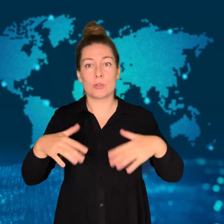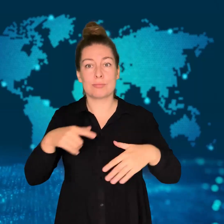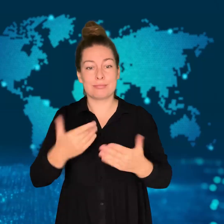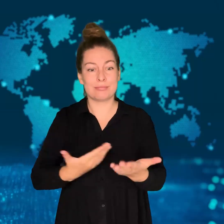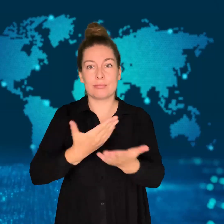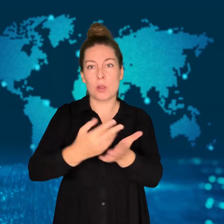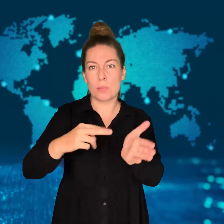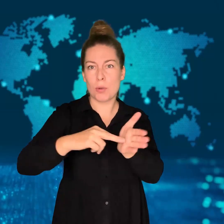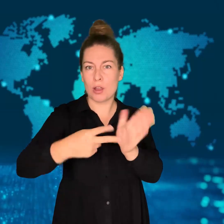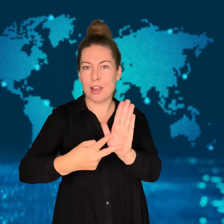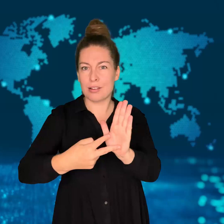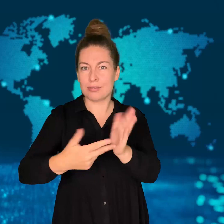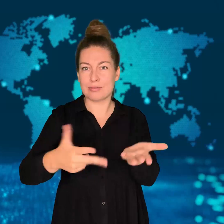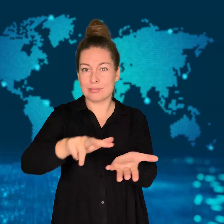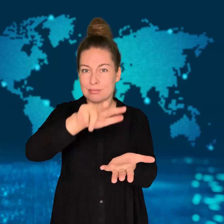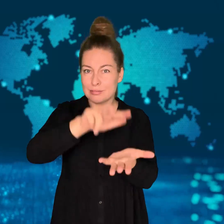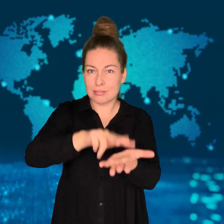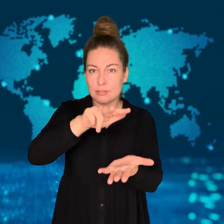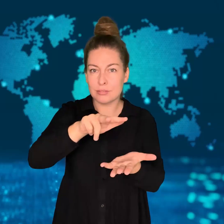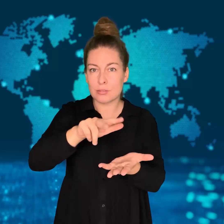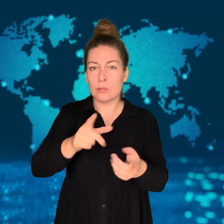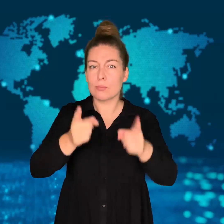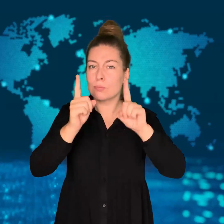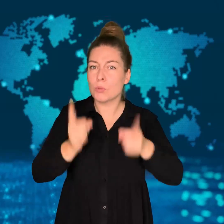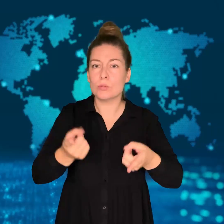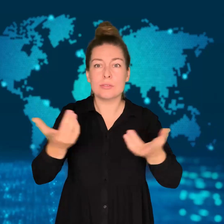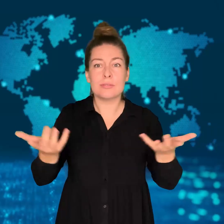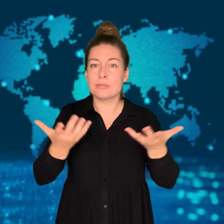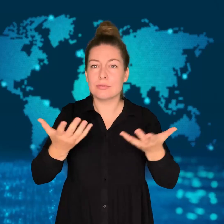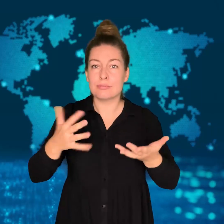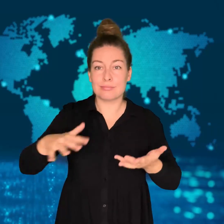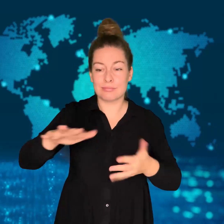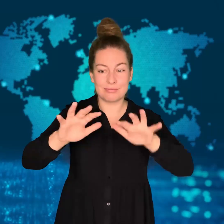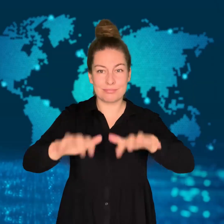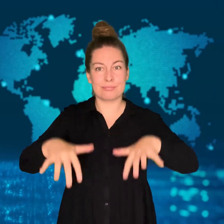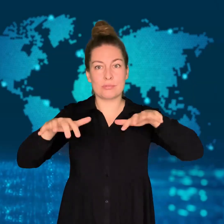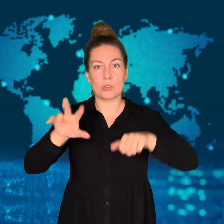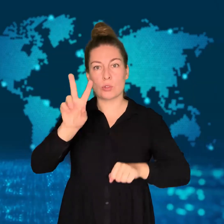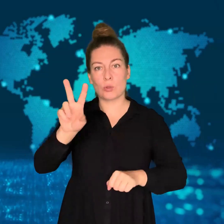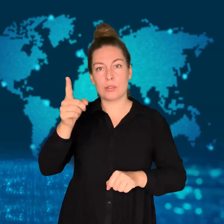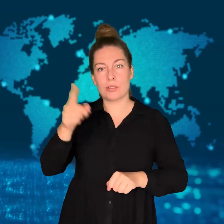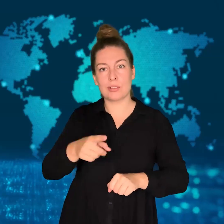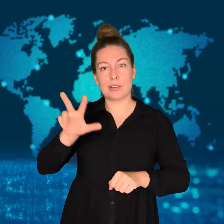The bill needed two-thirds of House members to approve it,